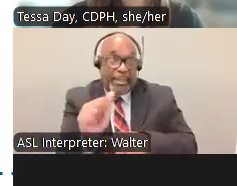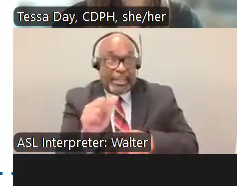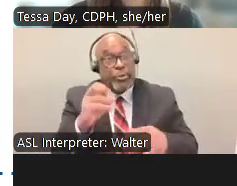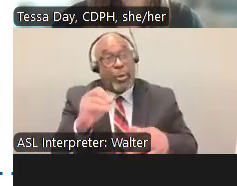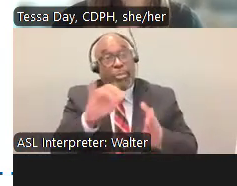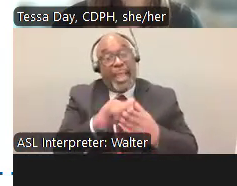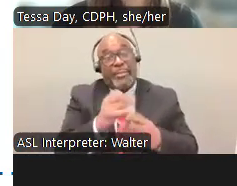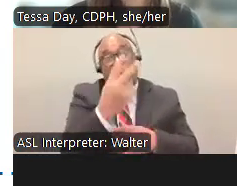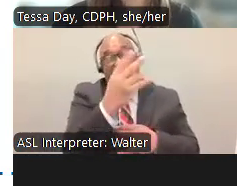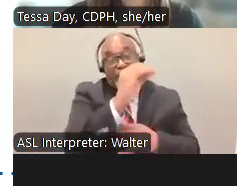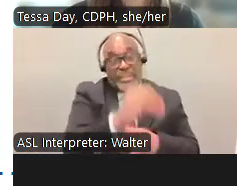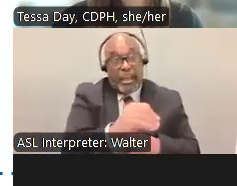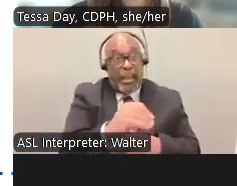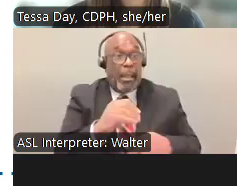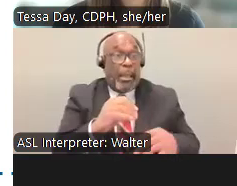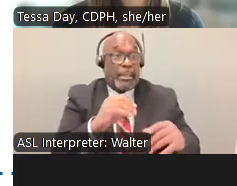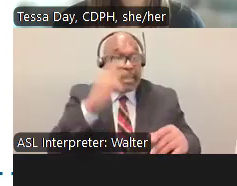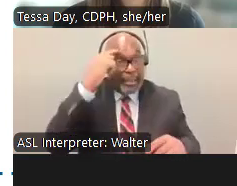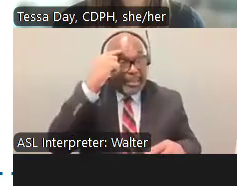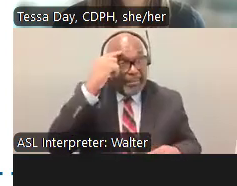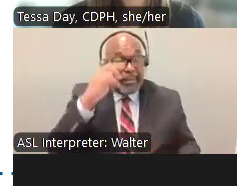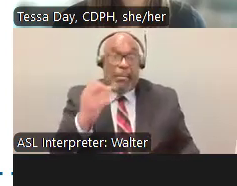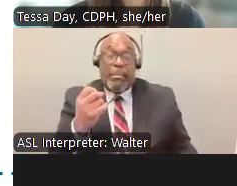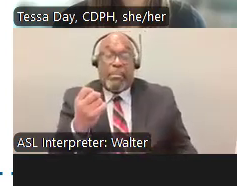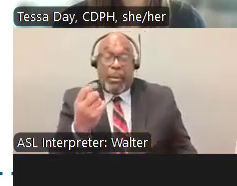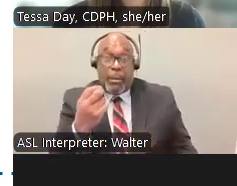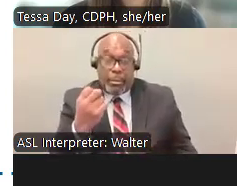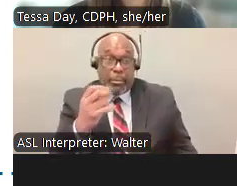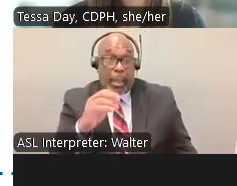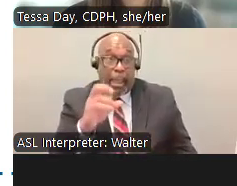13:24:38 and mobilities are 11%, so just 13:24:40 slightly lower. Independent